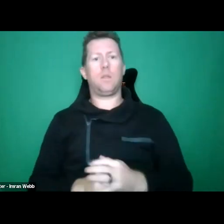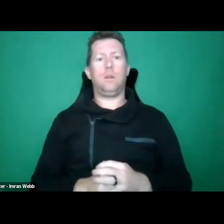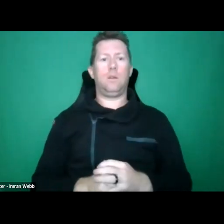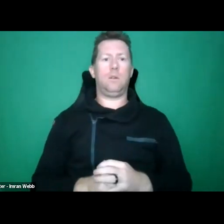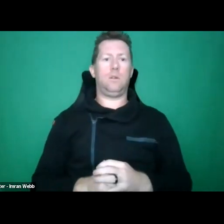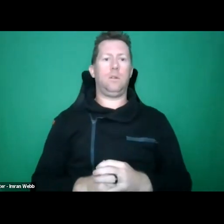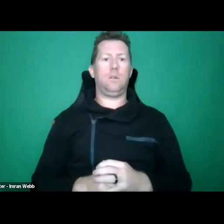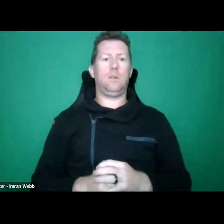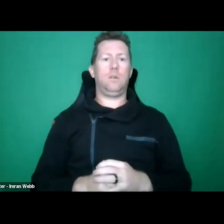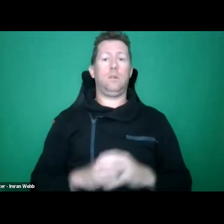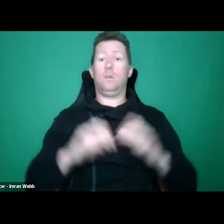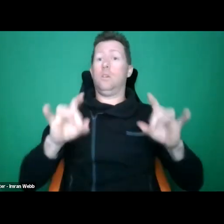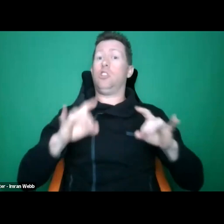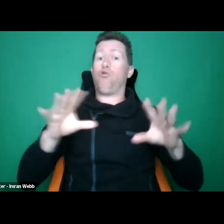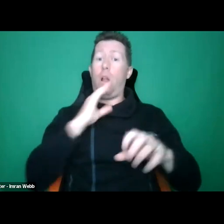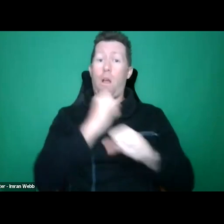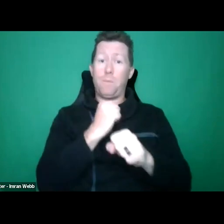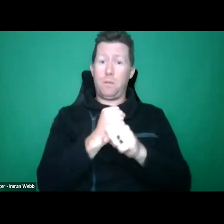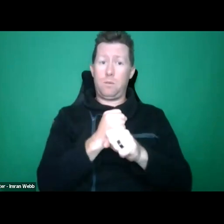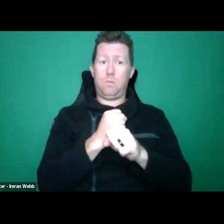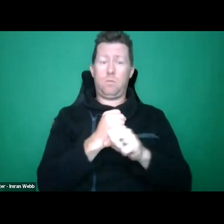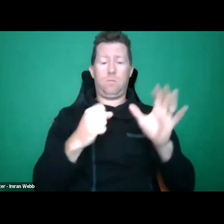the Australian Government, the Australian Capital Territory,